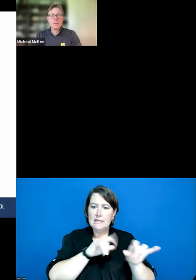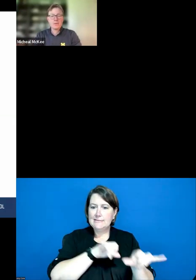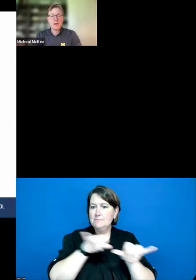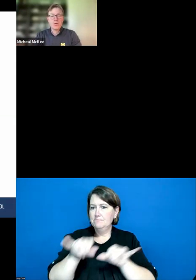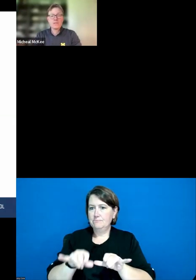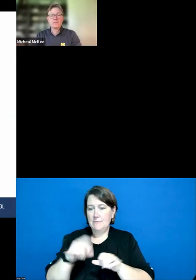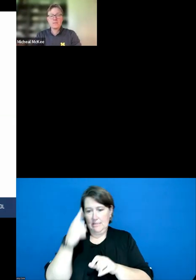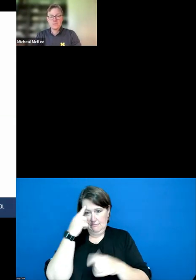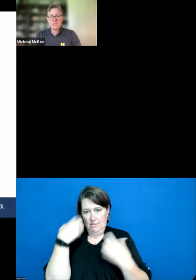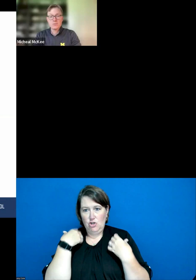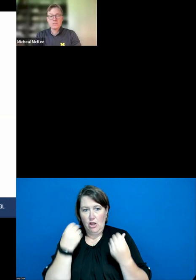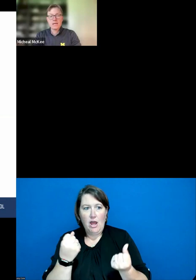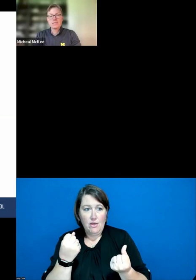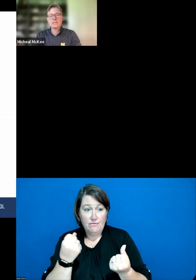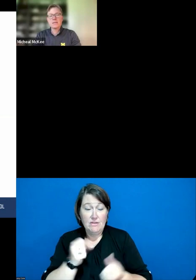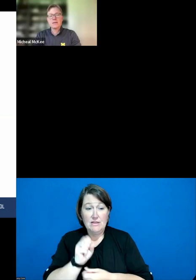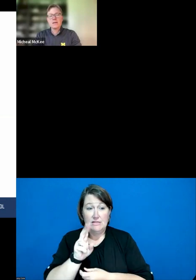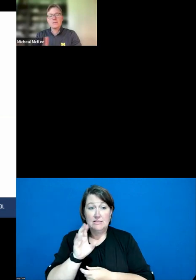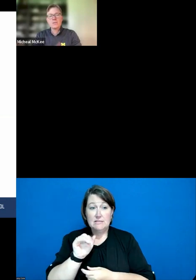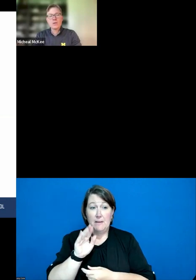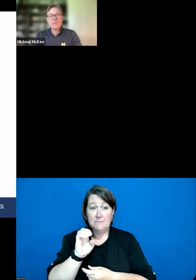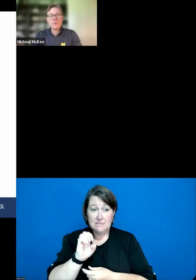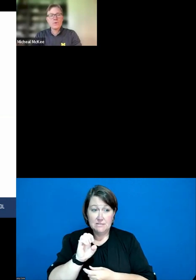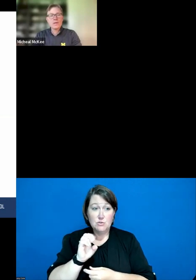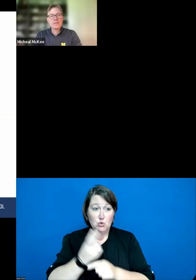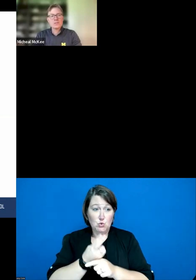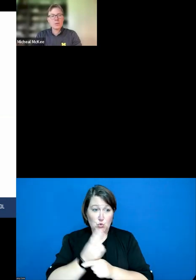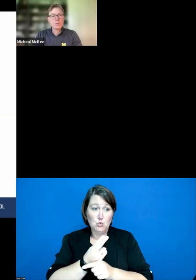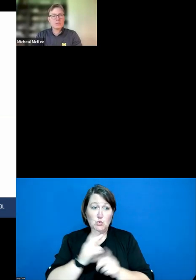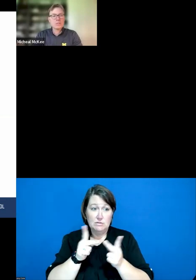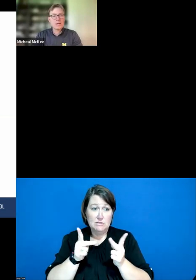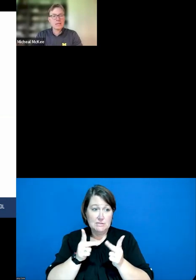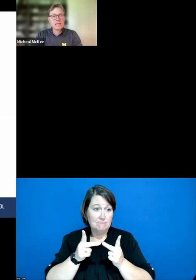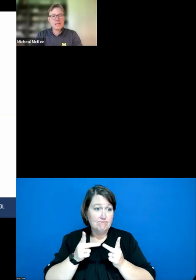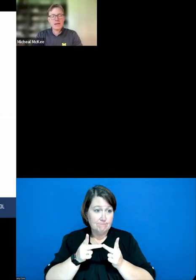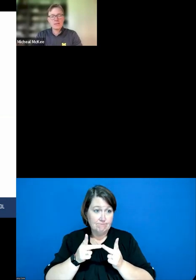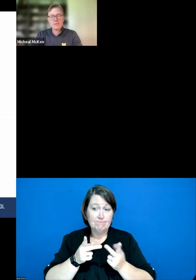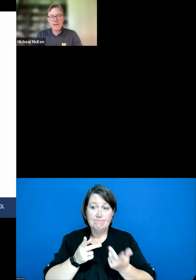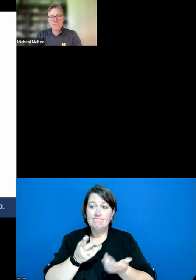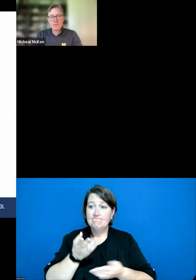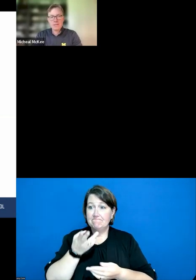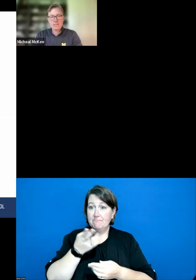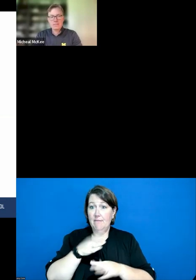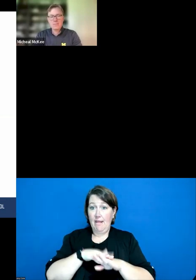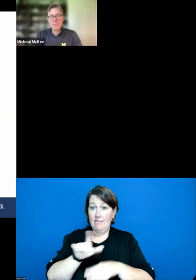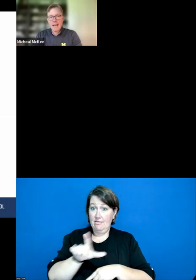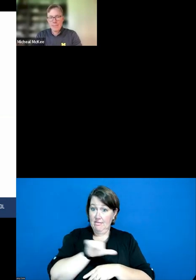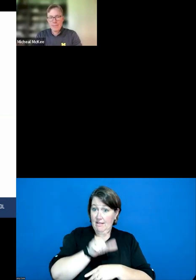the mental health and substance use settings. So if you look at towards the left is a map,